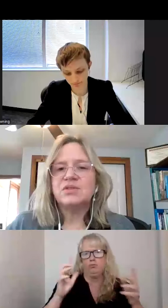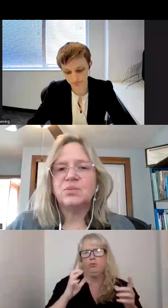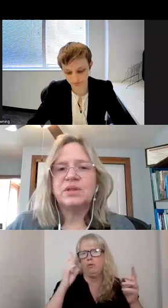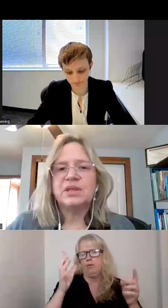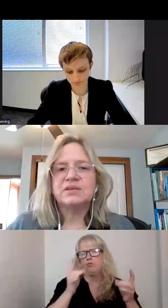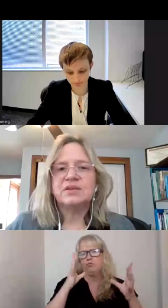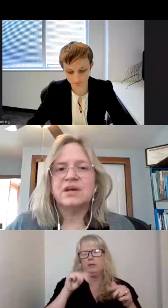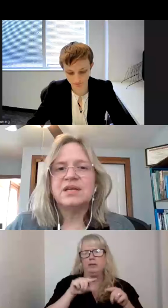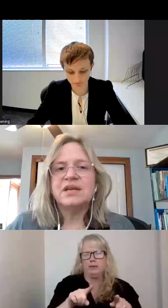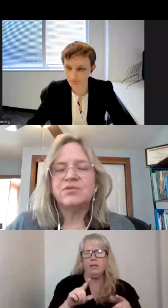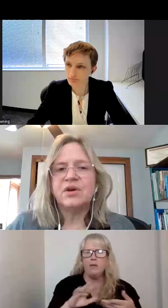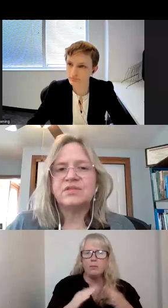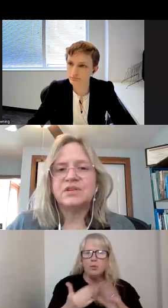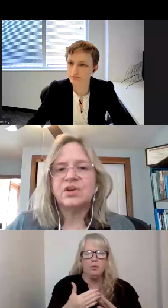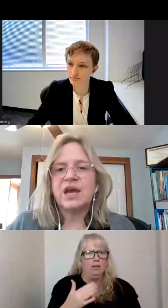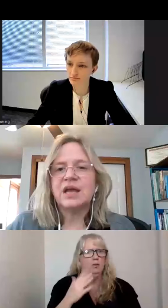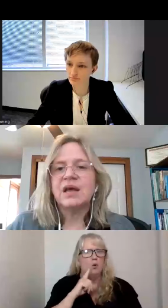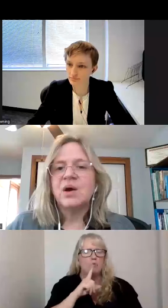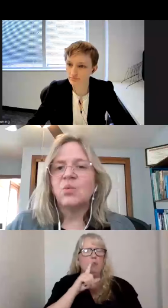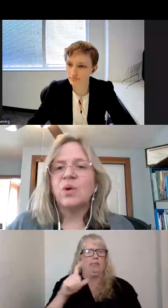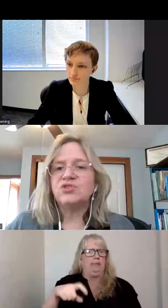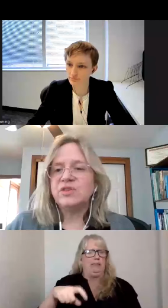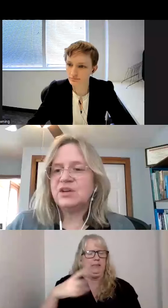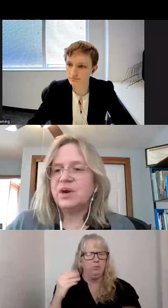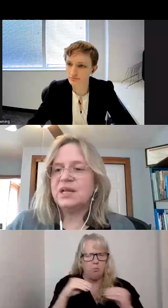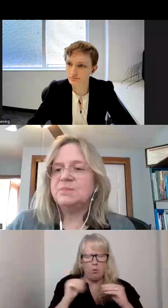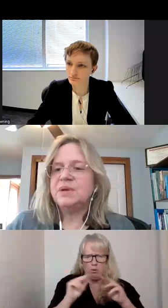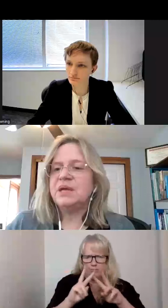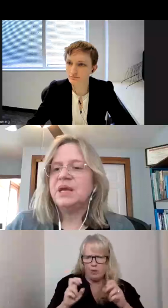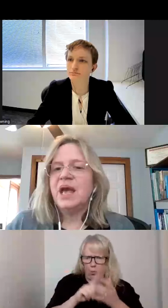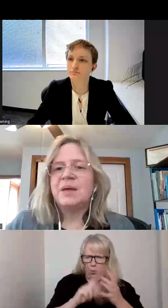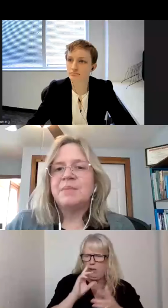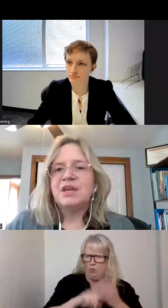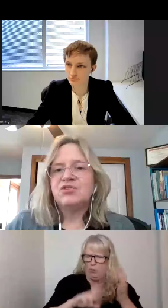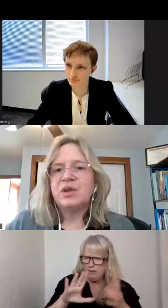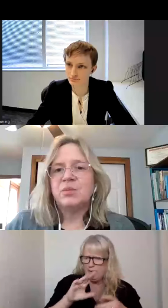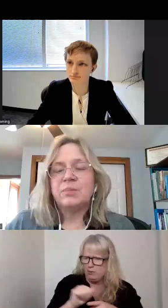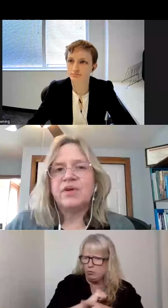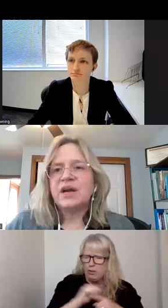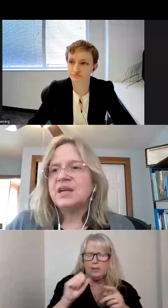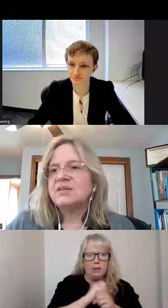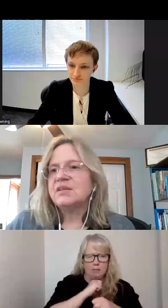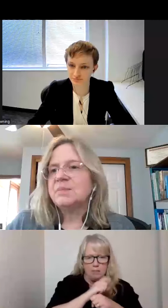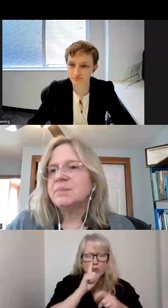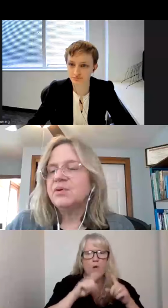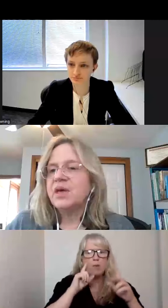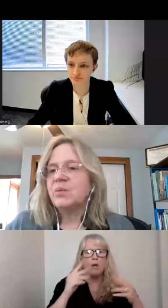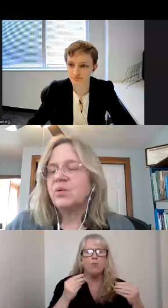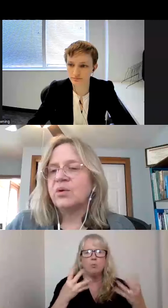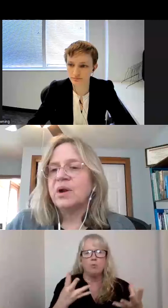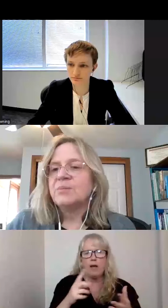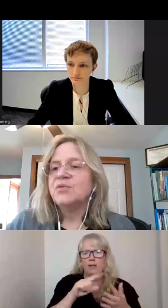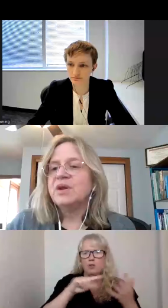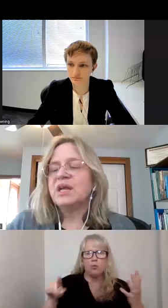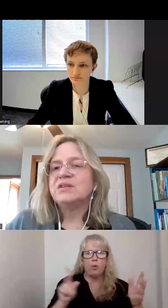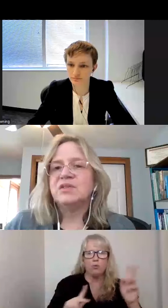THINK THERE IS A NEED TO LOOK AT WHAT THE TRAINING SHOULD BE AND MAKE SURE WE ARE PROVIDING IT TO THE PEOPLE THAT WERE MOVING INTO